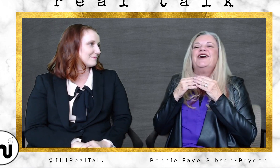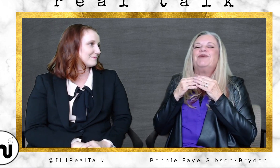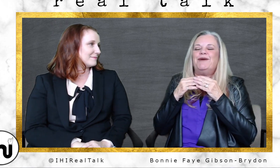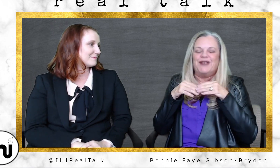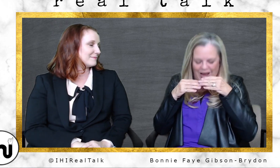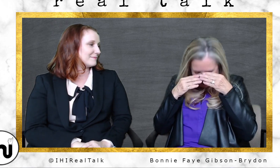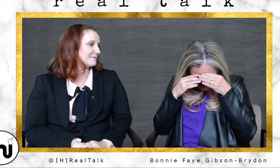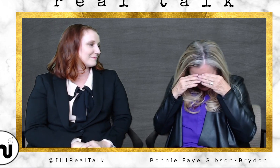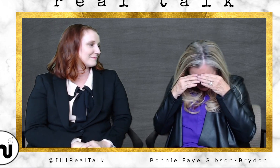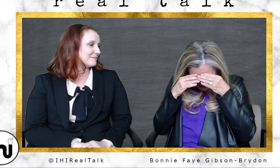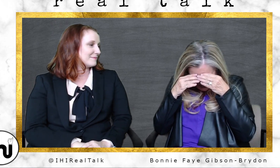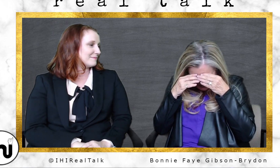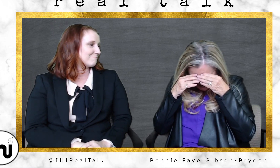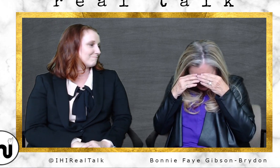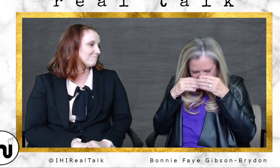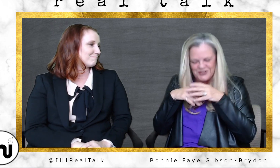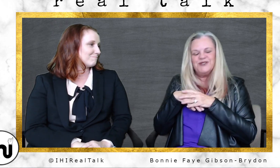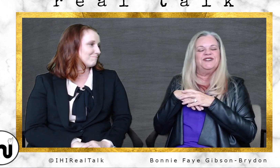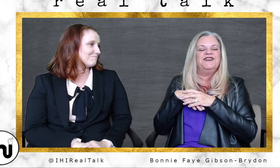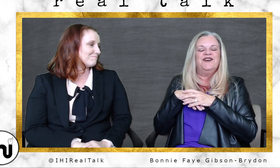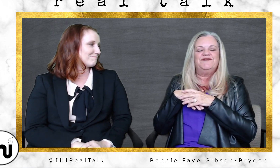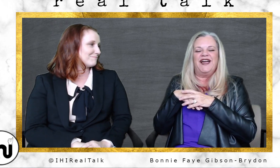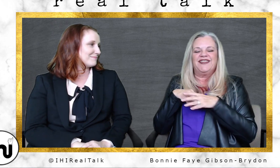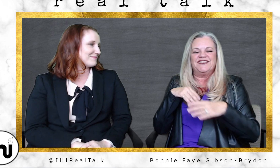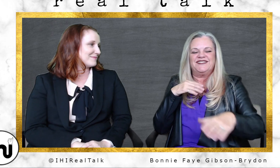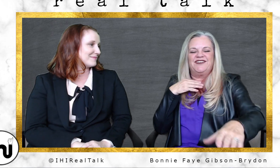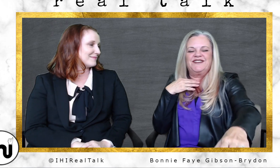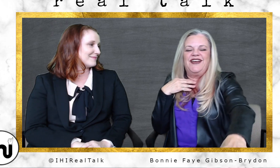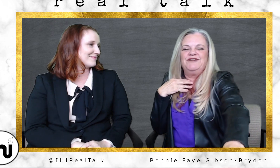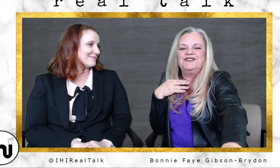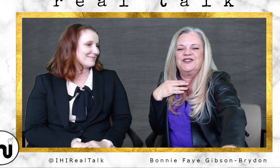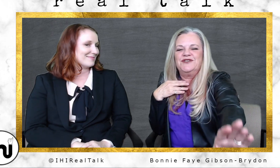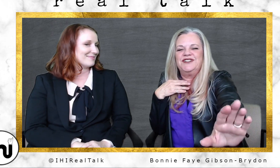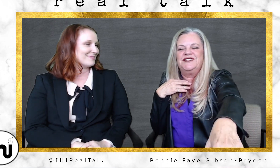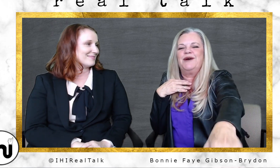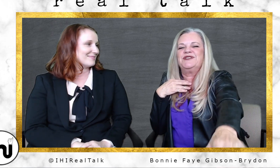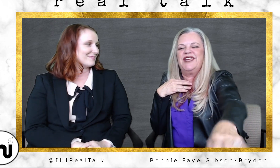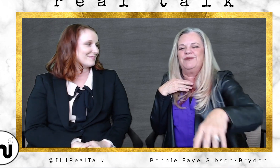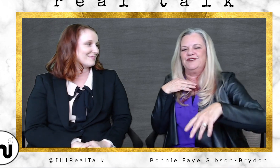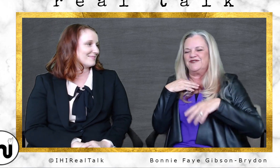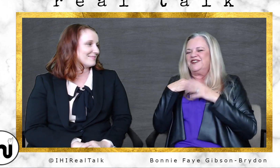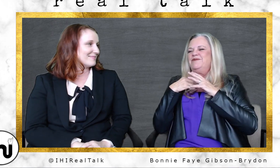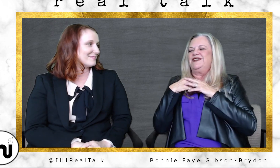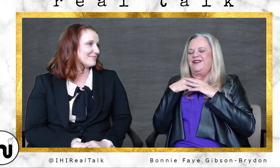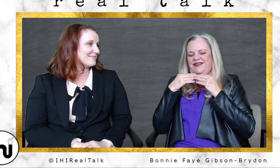I mean, I was like so embarrassed. I didn't know what to do, and finally this deaf guy reaches over and he taps the table in front of me and I